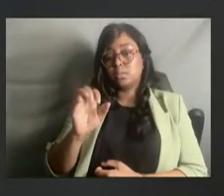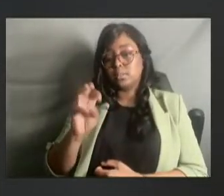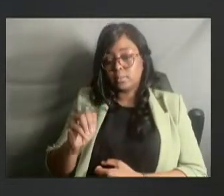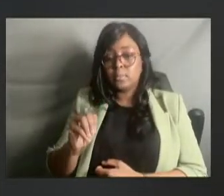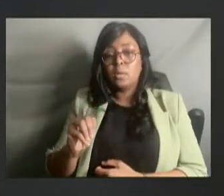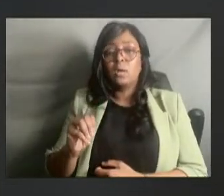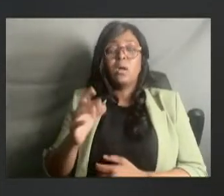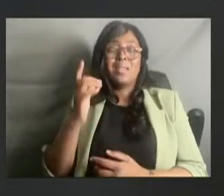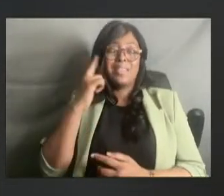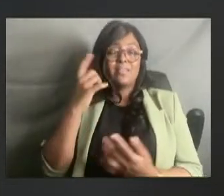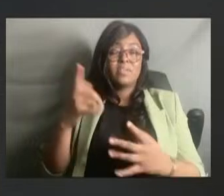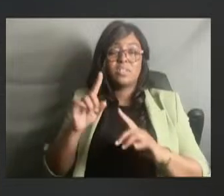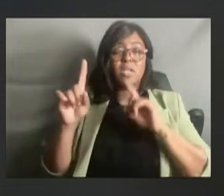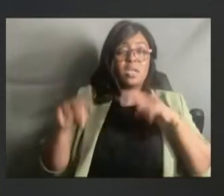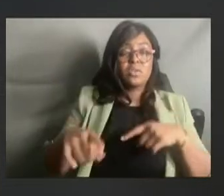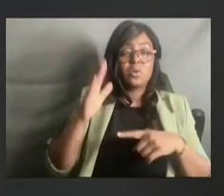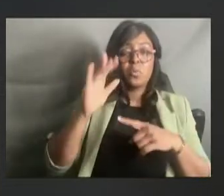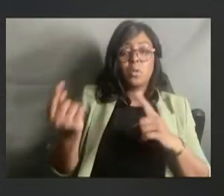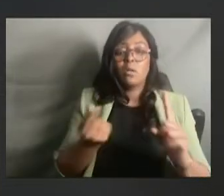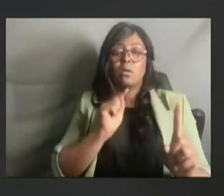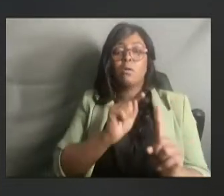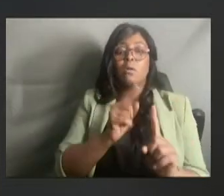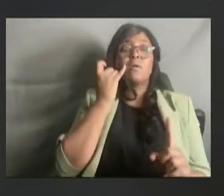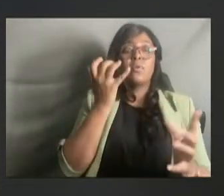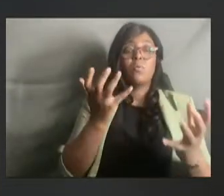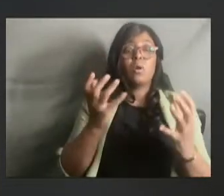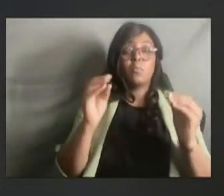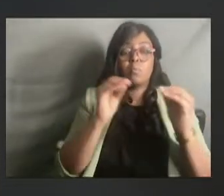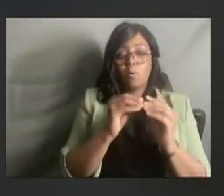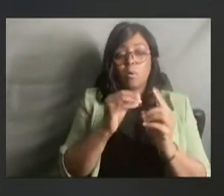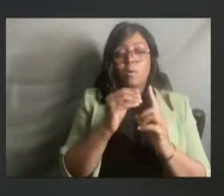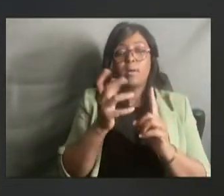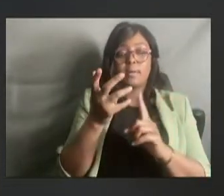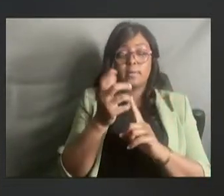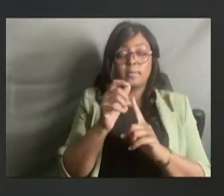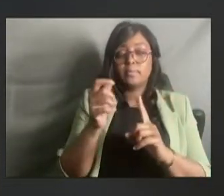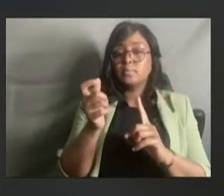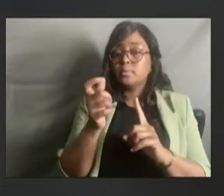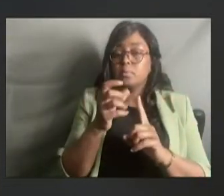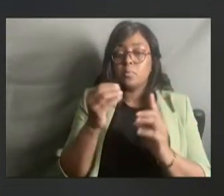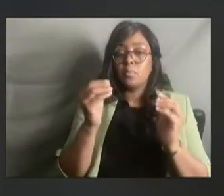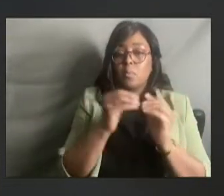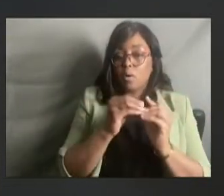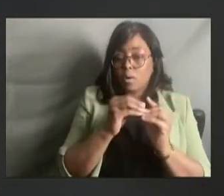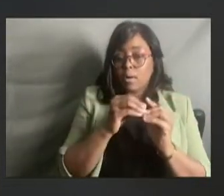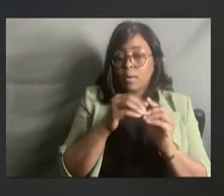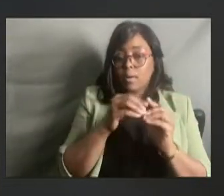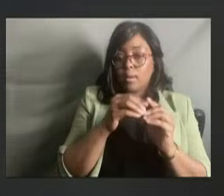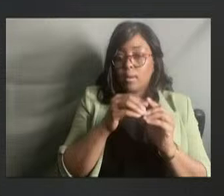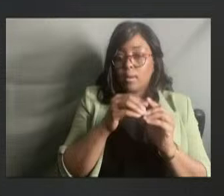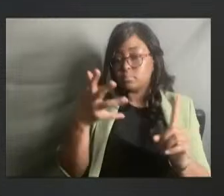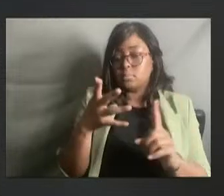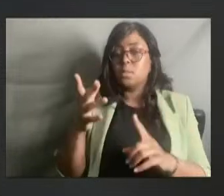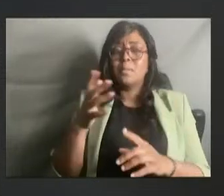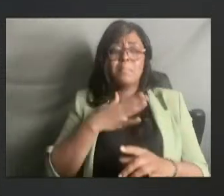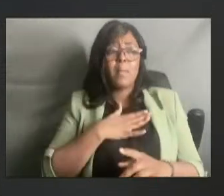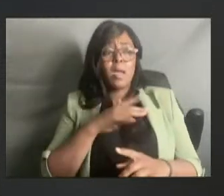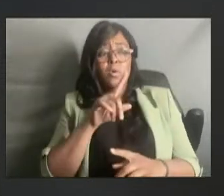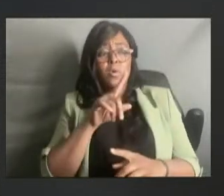think we've answered that one. And we'll we'll circle back to anybody who wants more specifics for sure. My question was